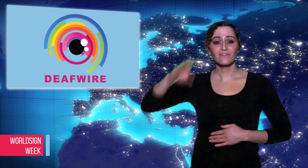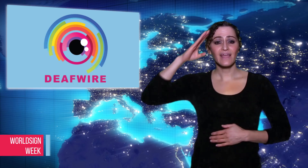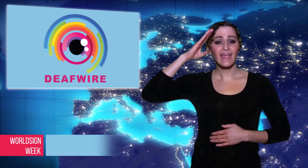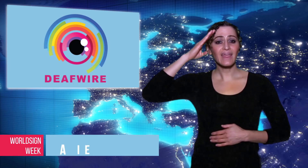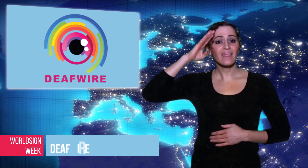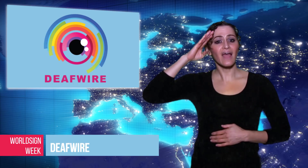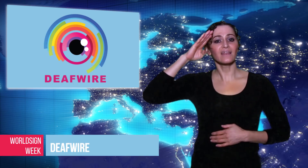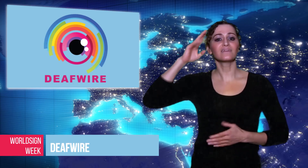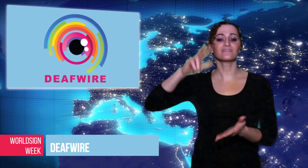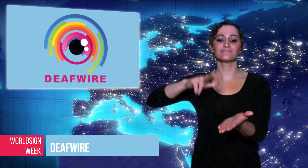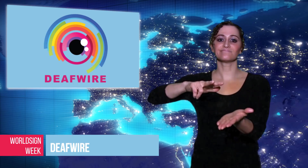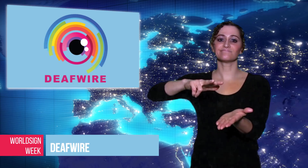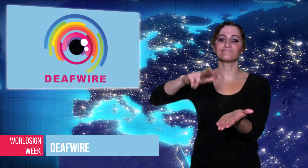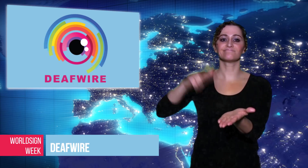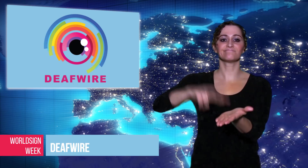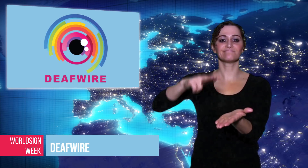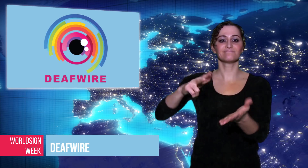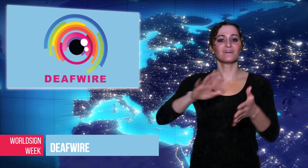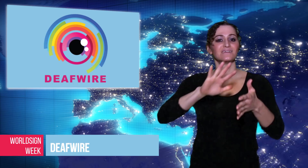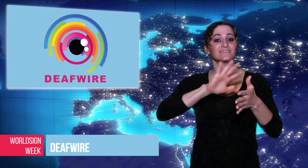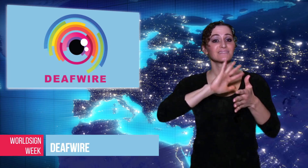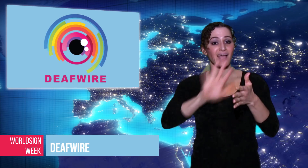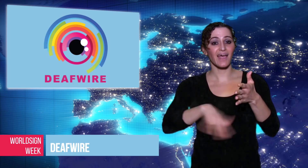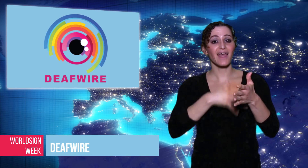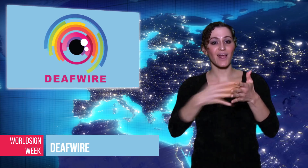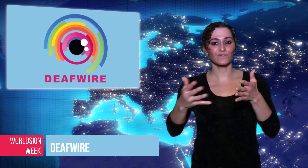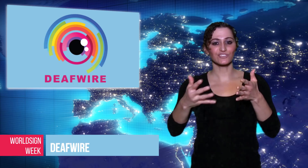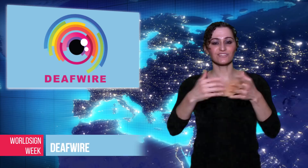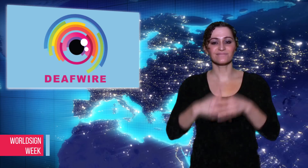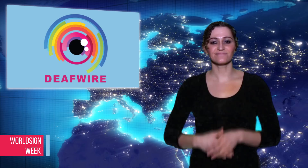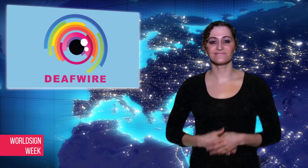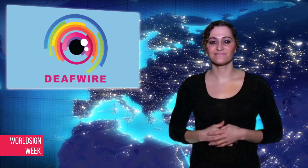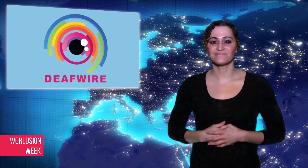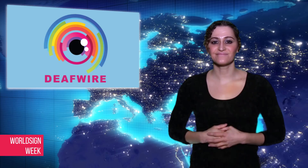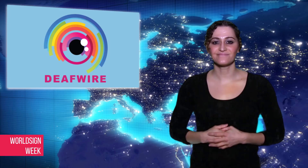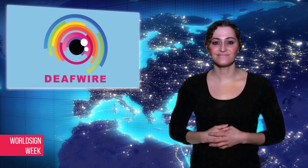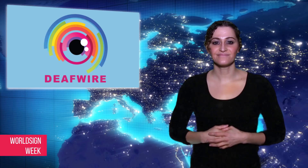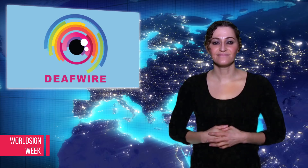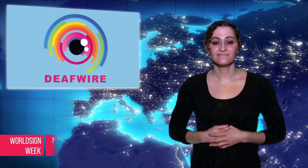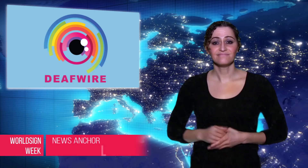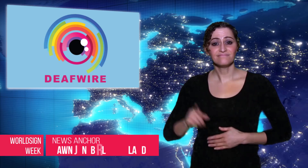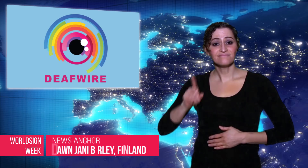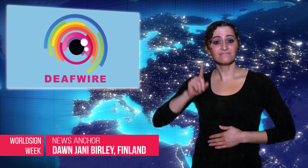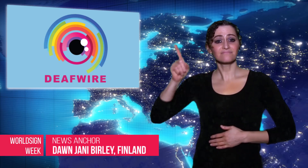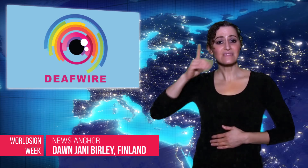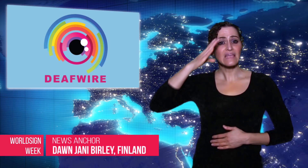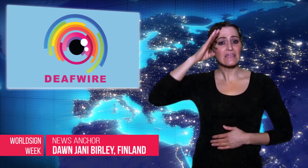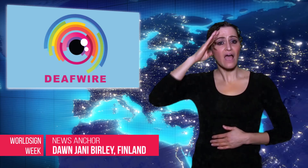Dawn: The Irish Government has passed a